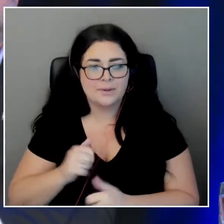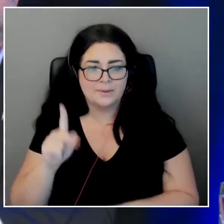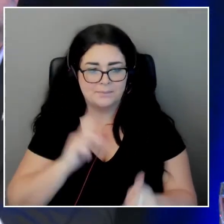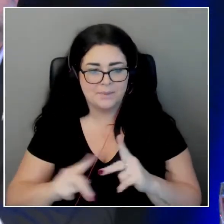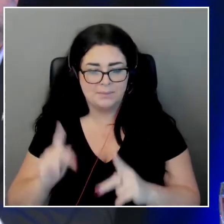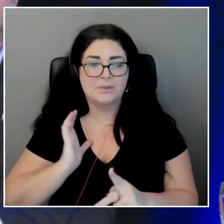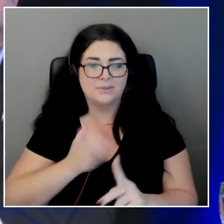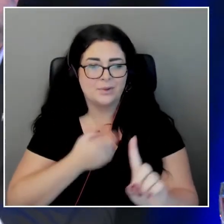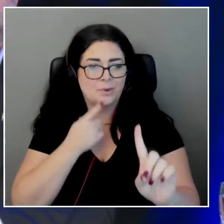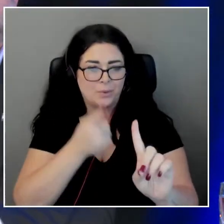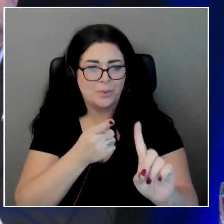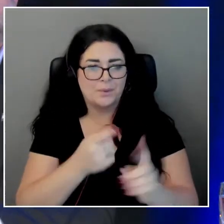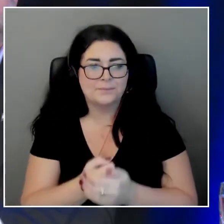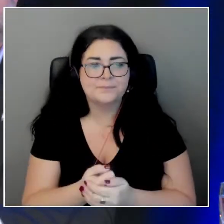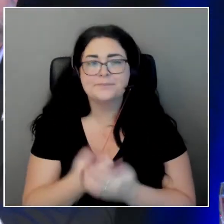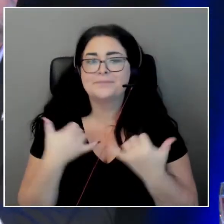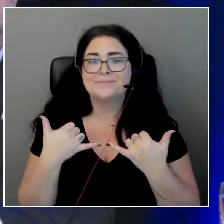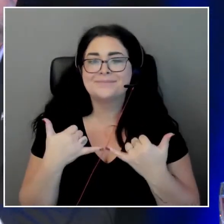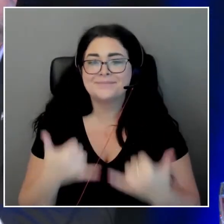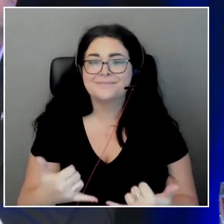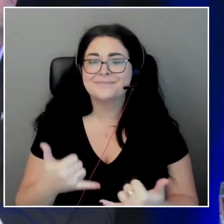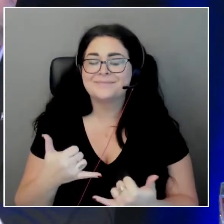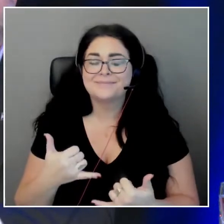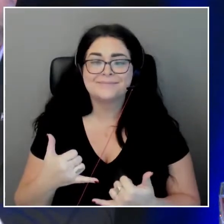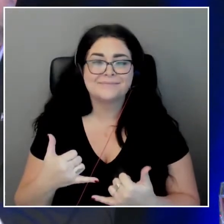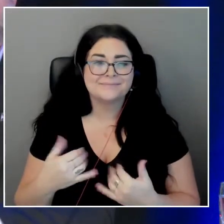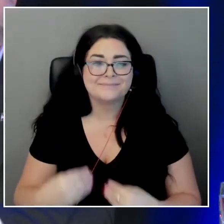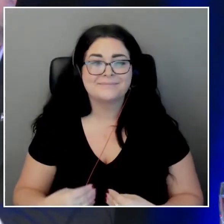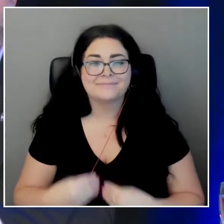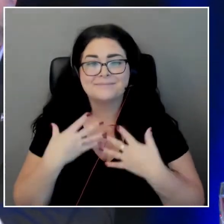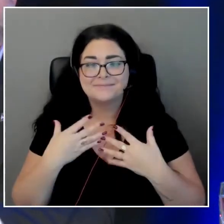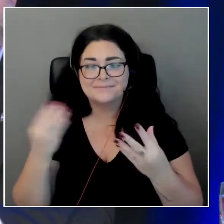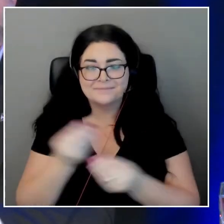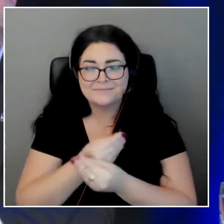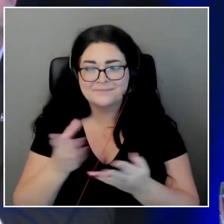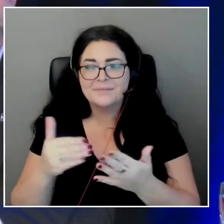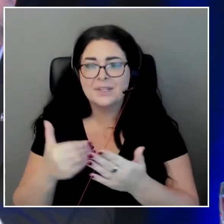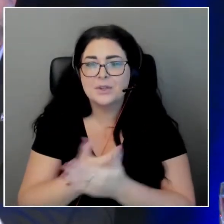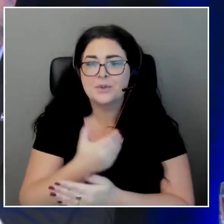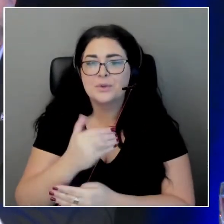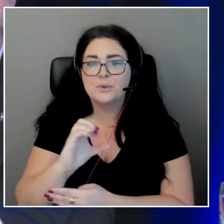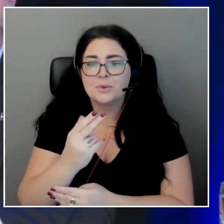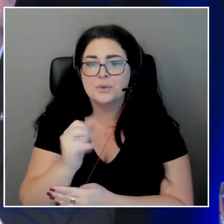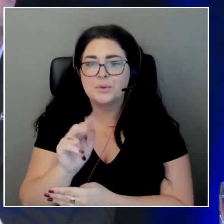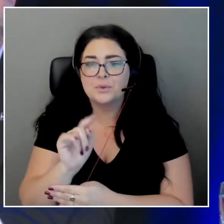I am pleased to share that the new charter vessel will incorporate modern